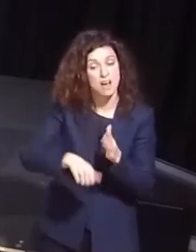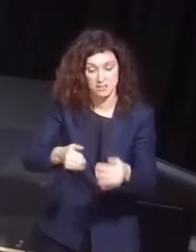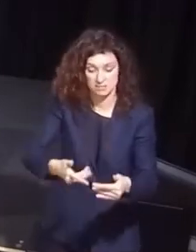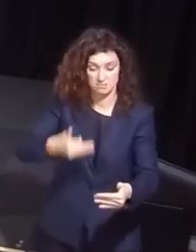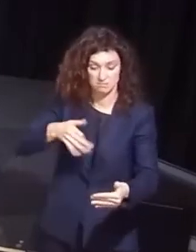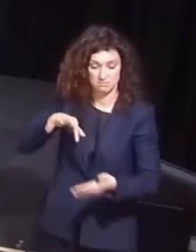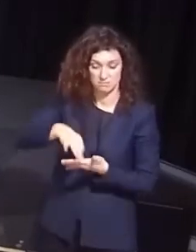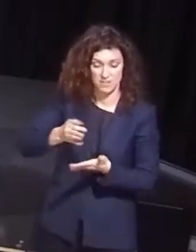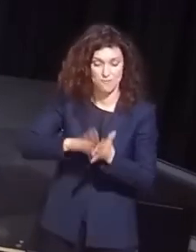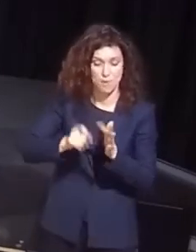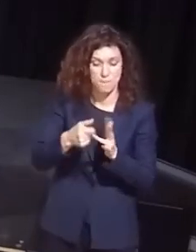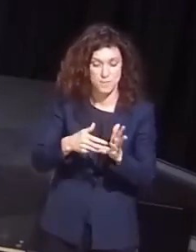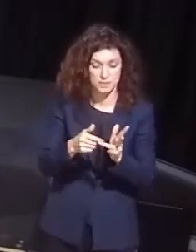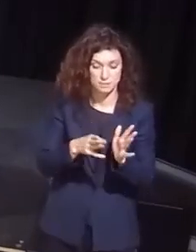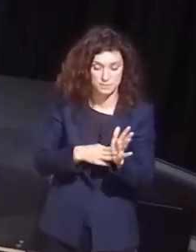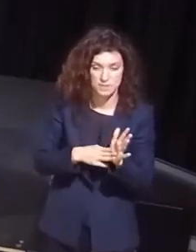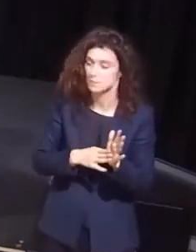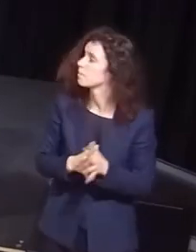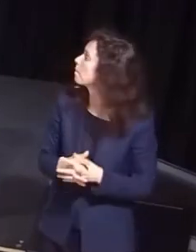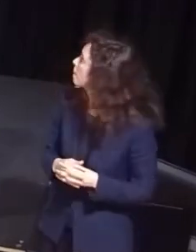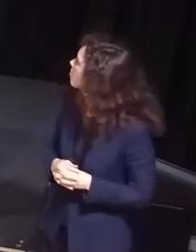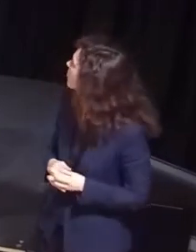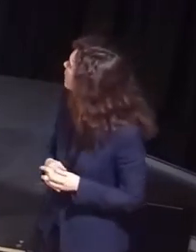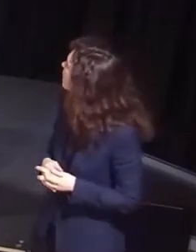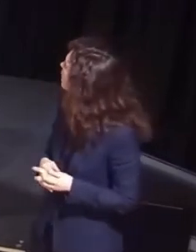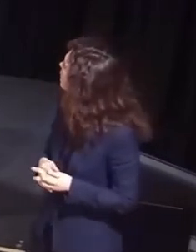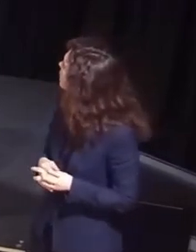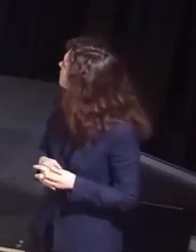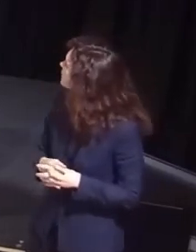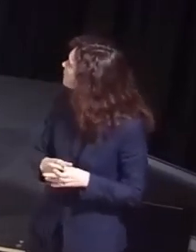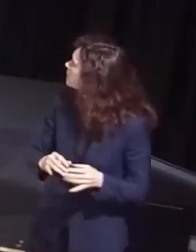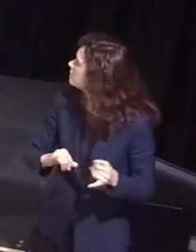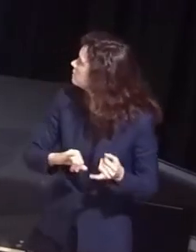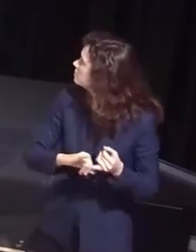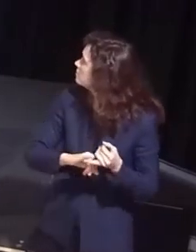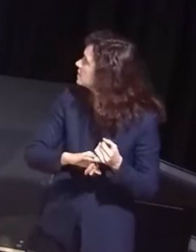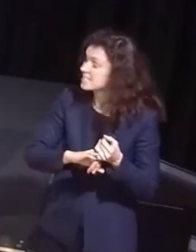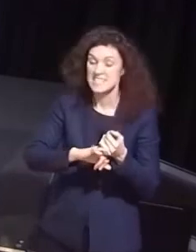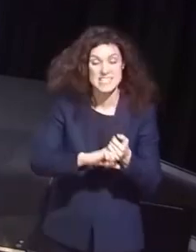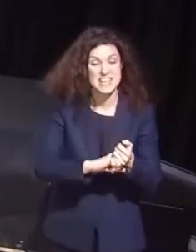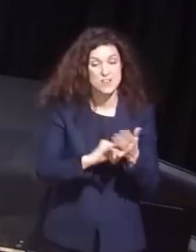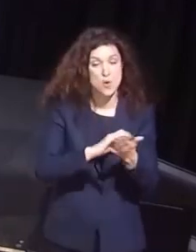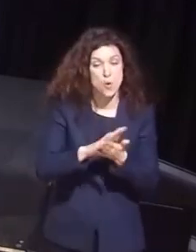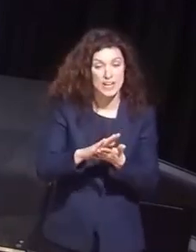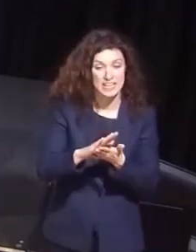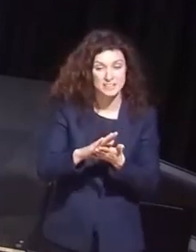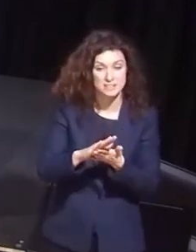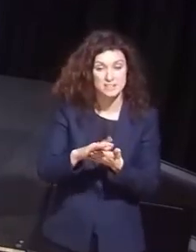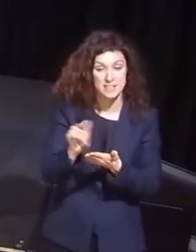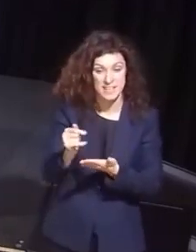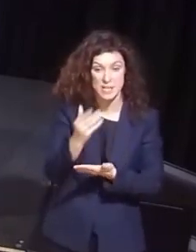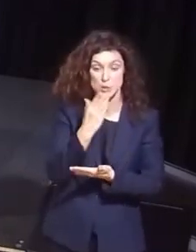Stephen Hawking playing chess using the scan and select communicator. He wrote "A Brief History of Time" using this technology.